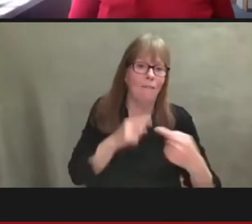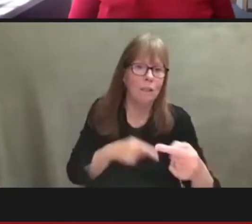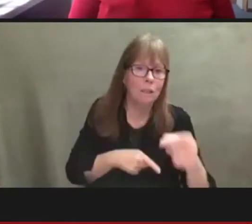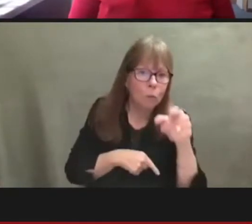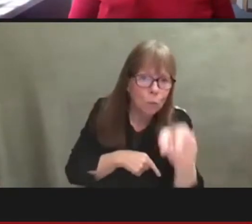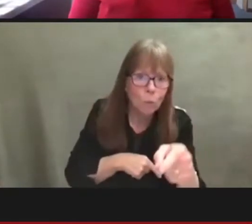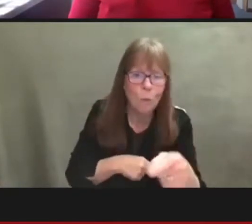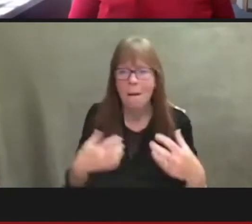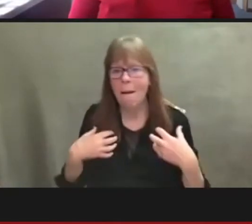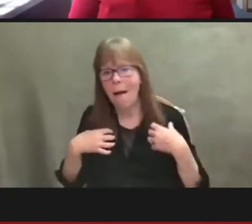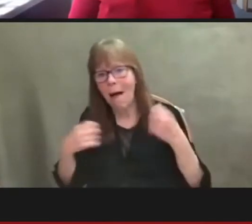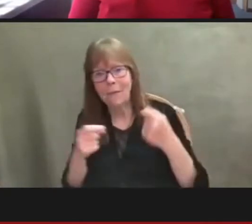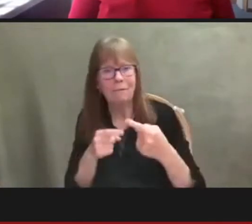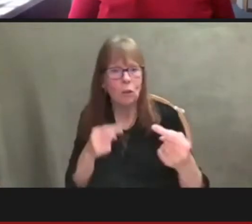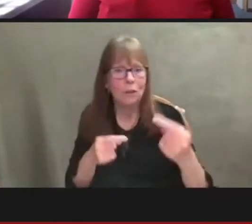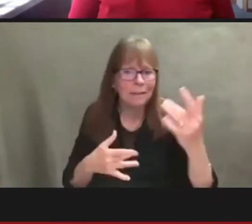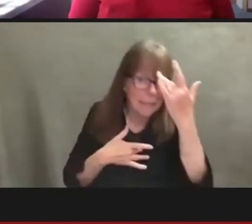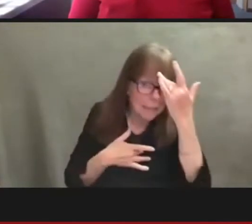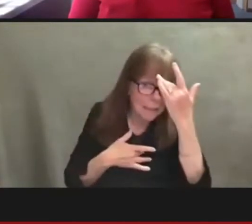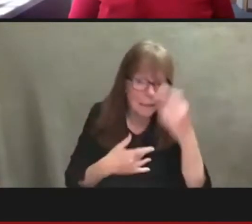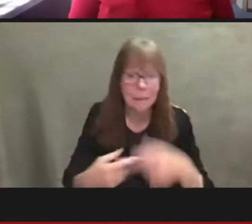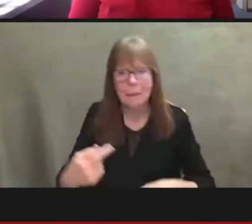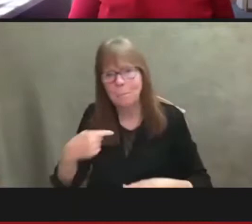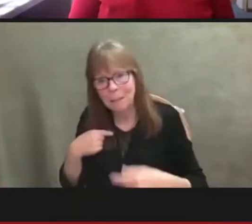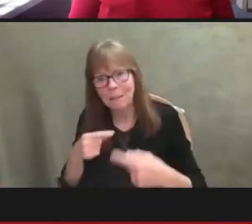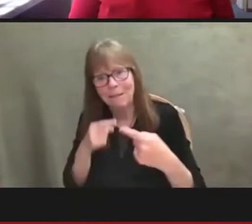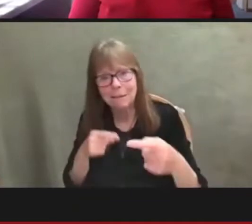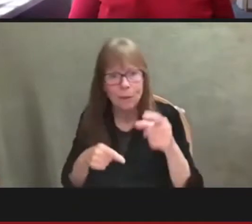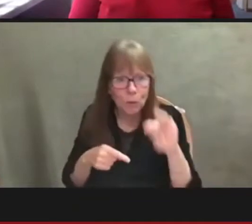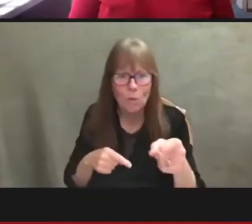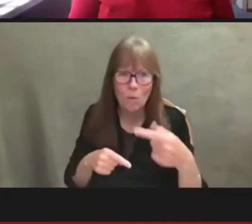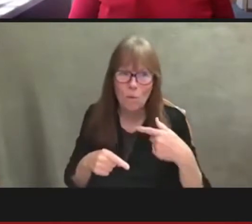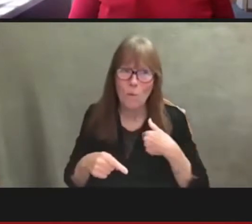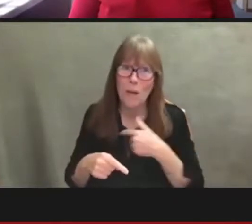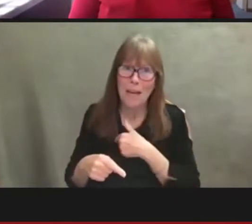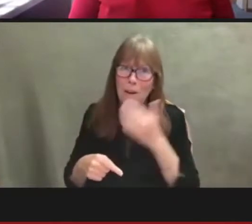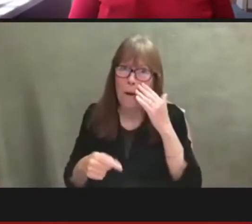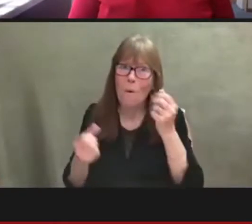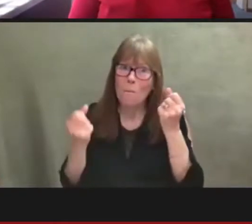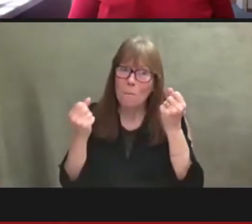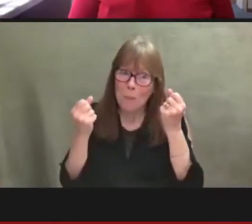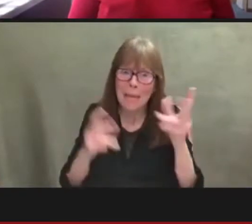That consciously or probably more unconsciously, we're putting on values that really limit